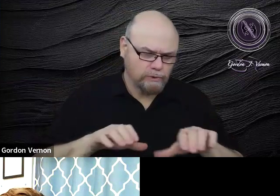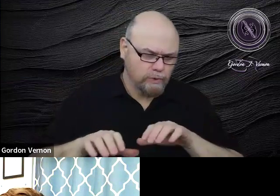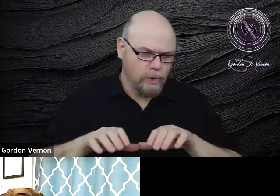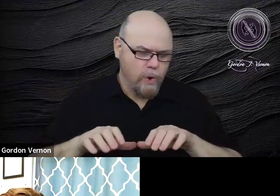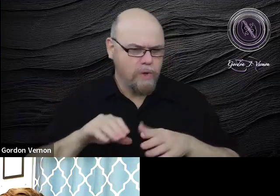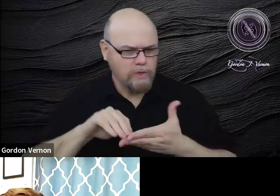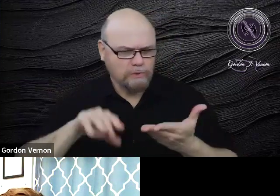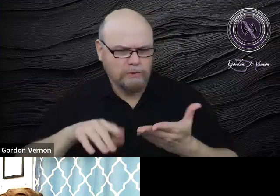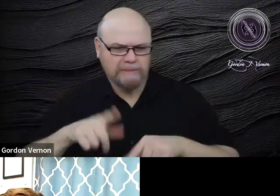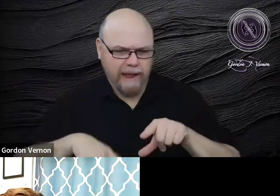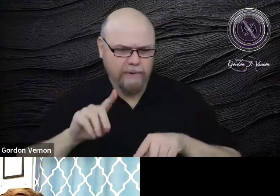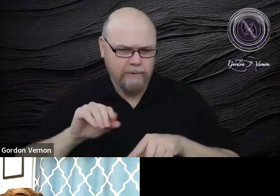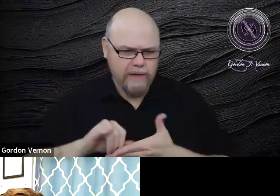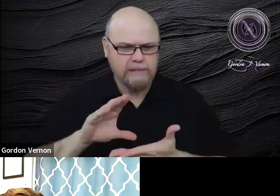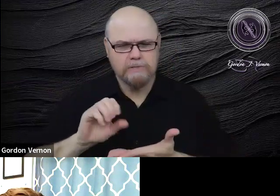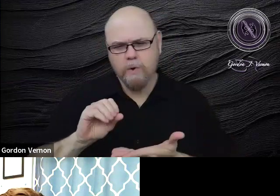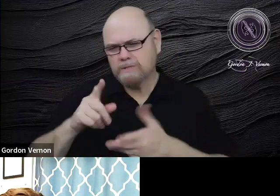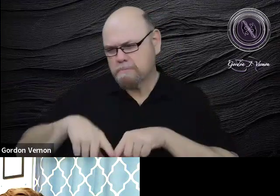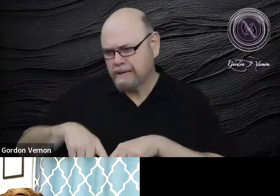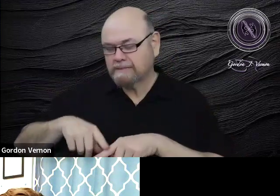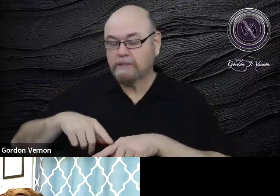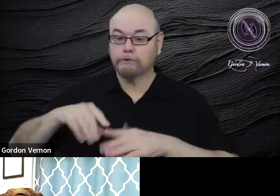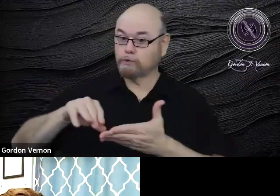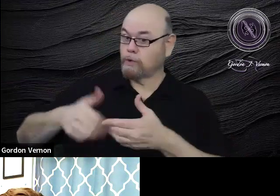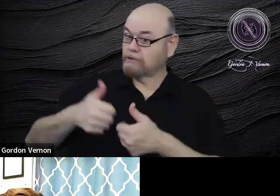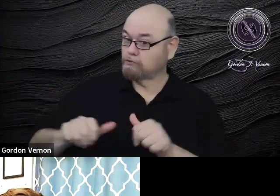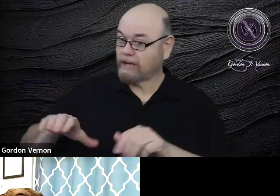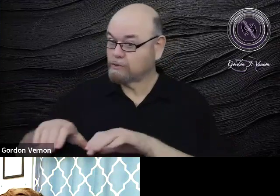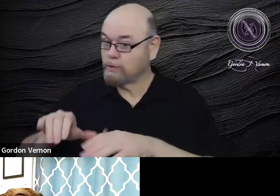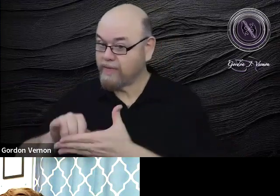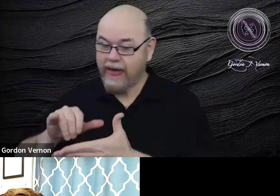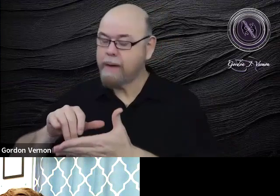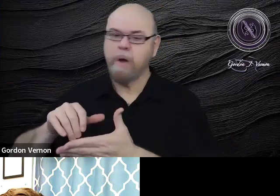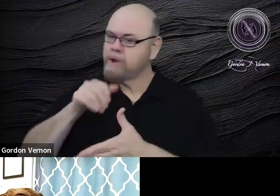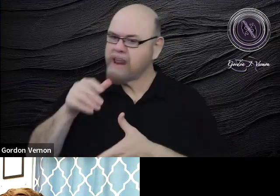a distractor on the left side, the participant turn the head right away from the distractor, which